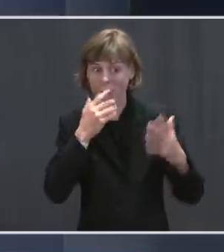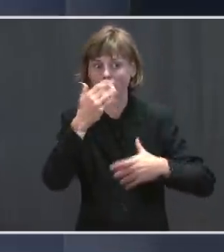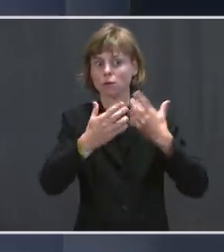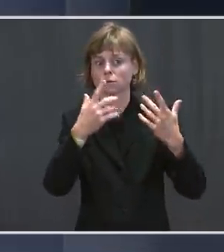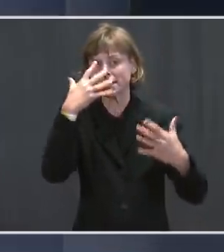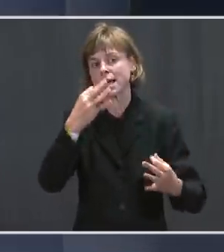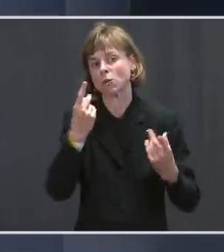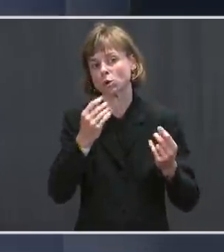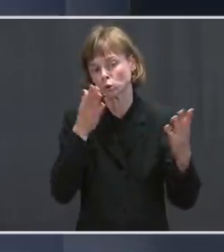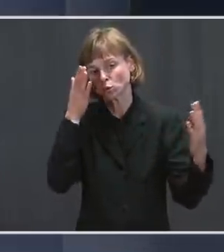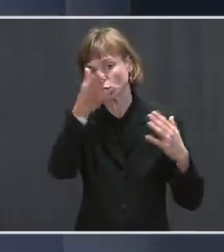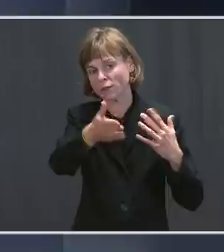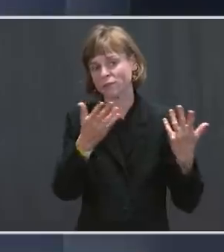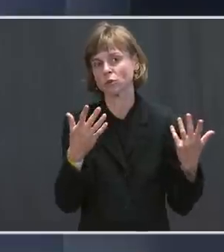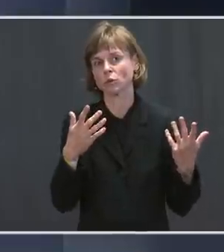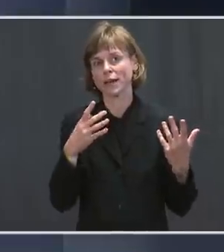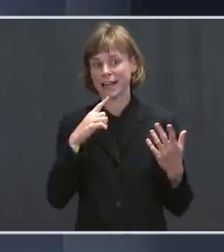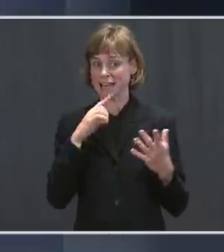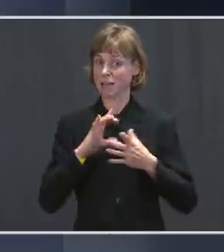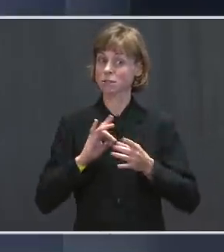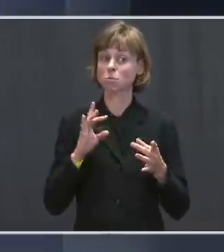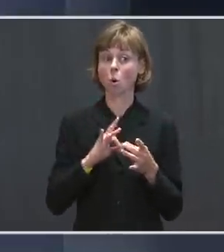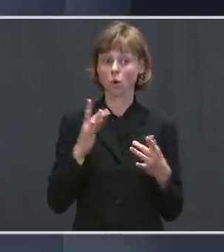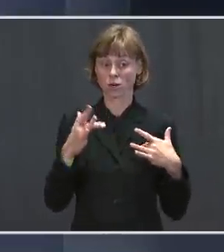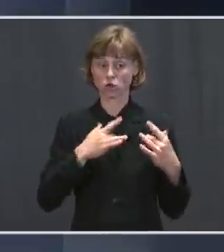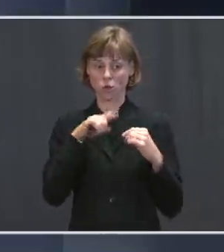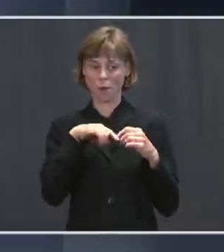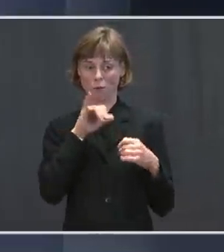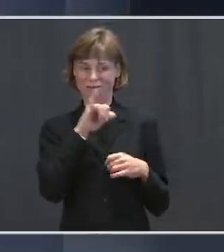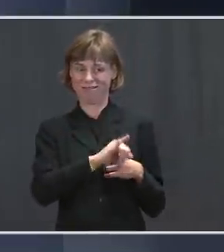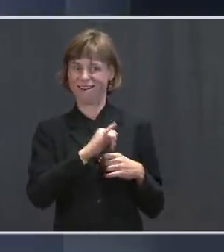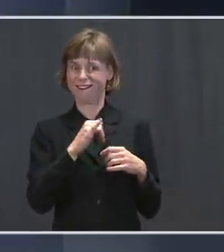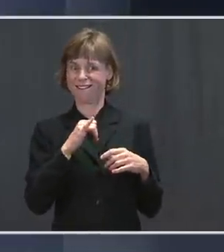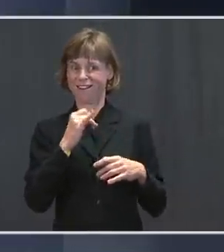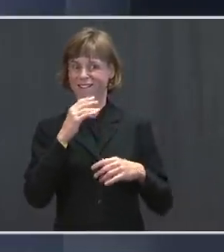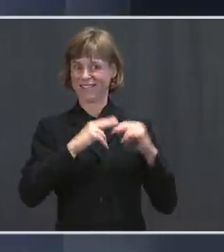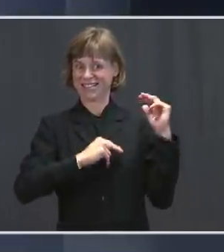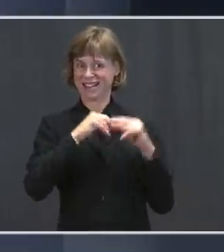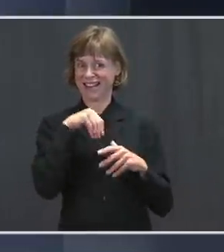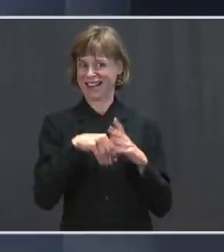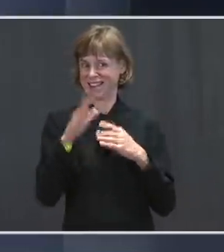about these facilities in the past. That remains the case, but it is under the purview of the Department of Homeland Security